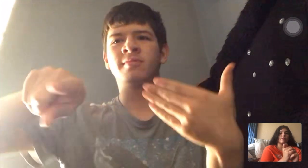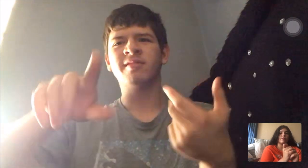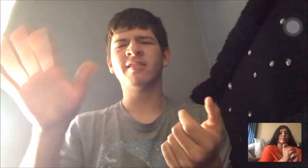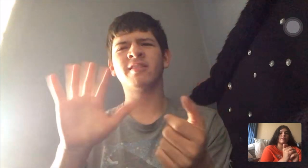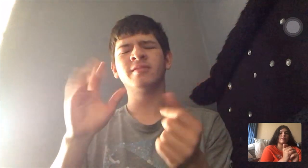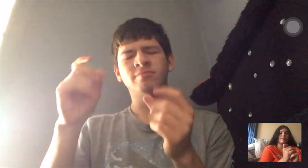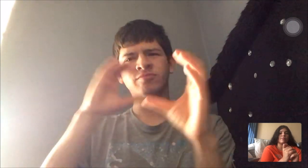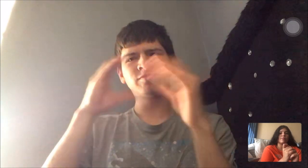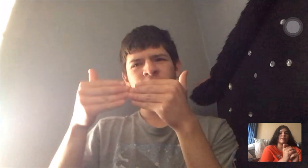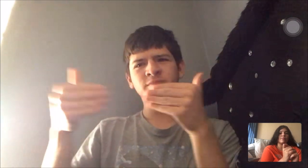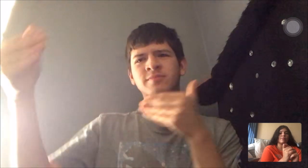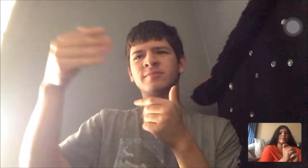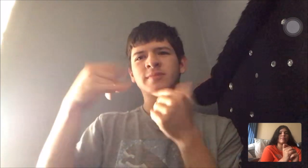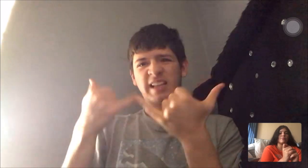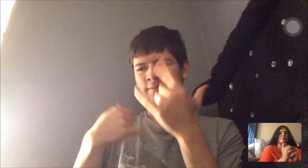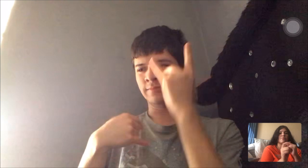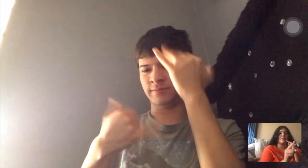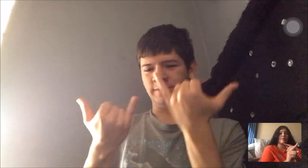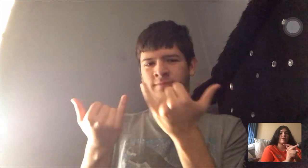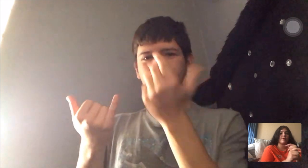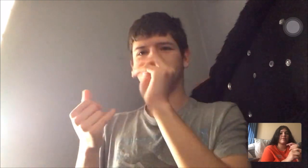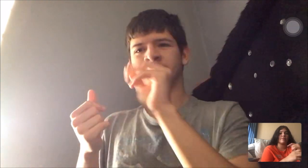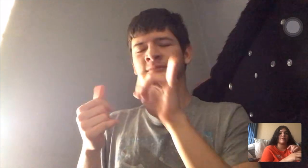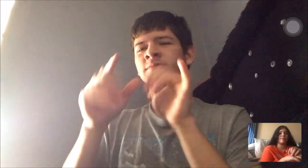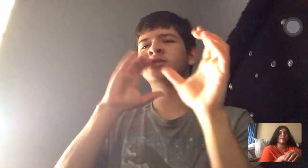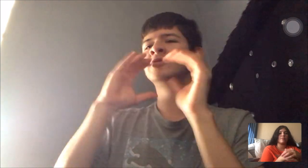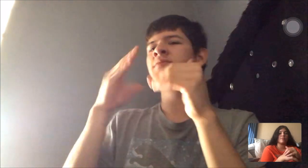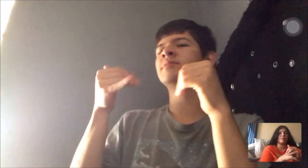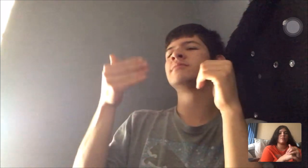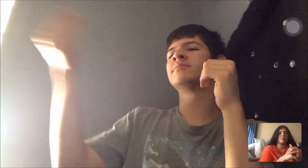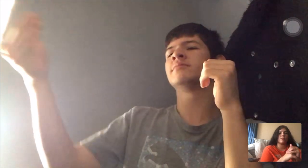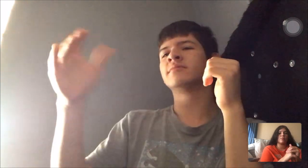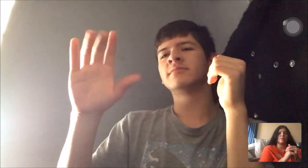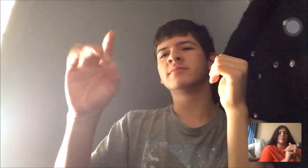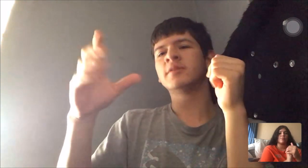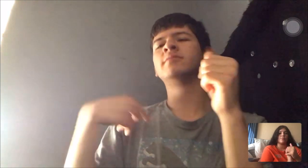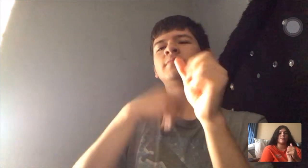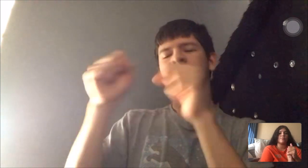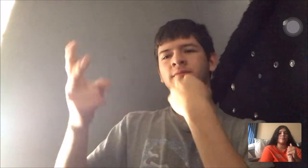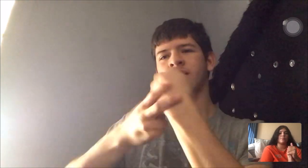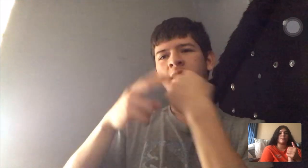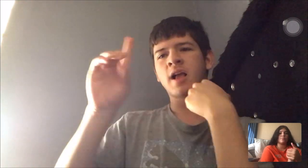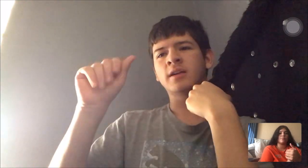For example, today is May and the graduation is held in December.